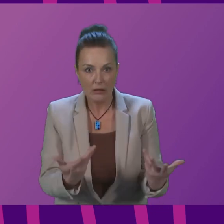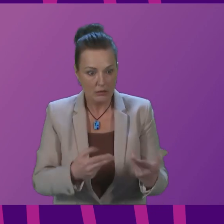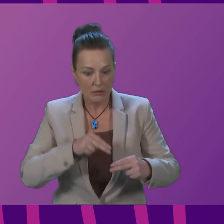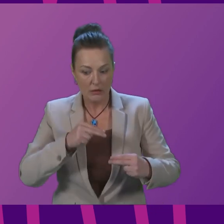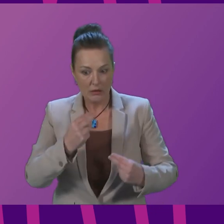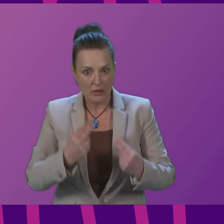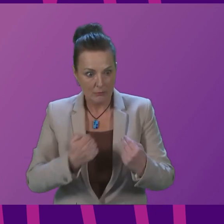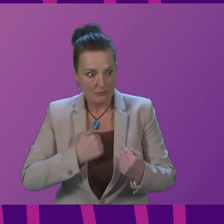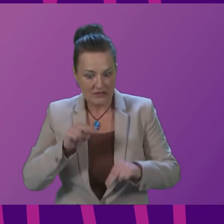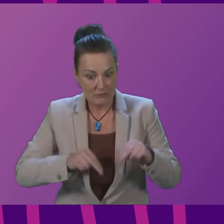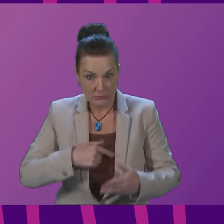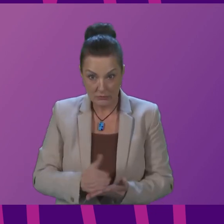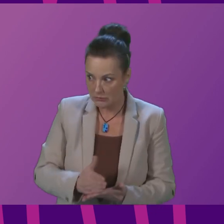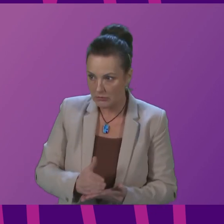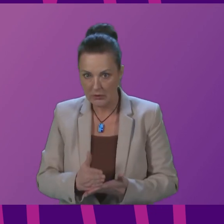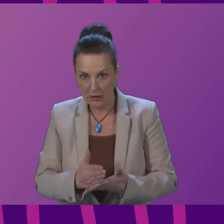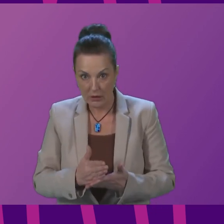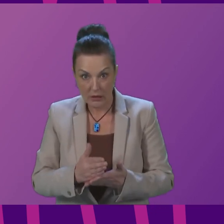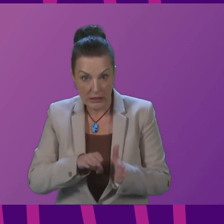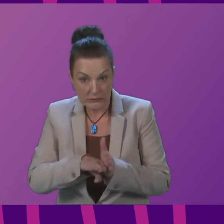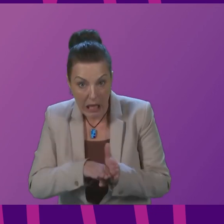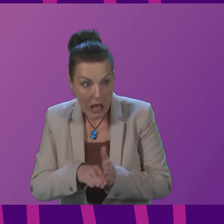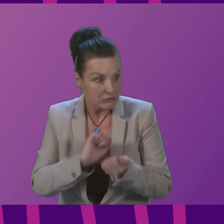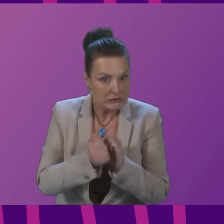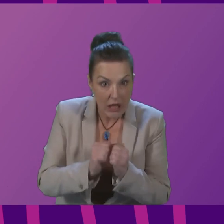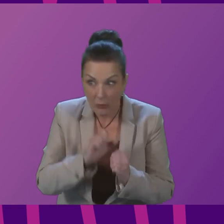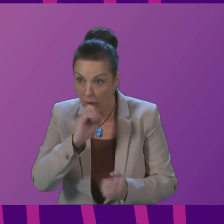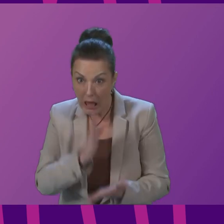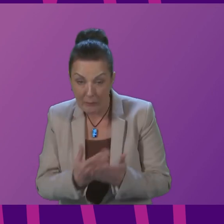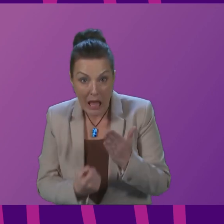they are unsure whether exams will go ahead as planned and they even face the prospect